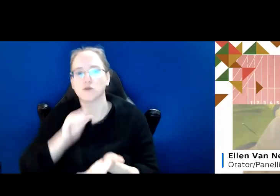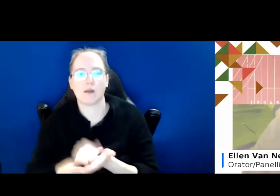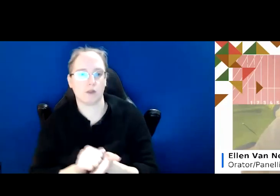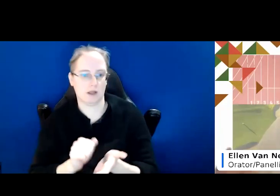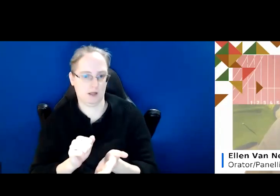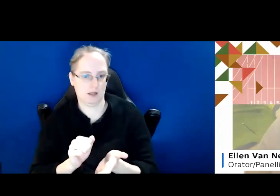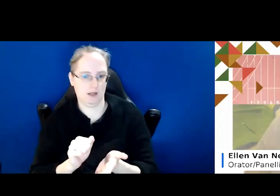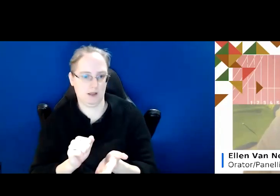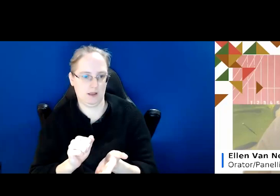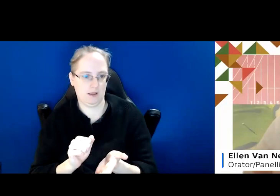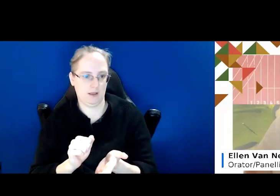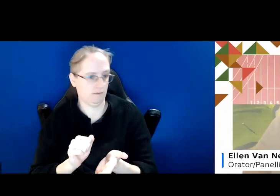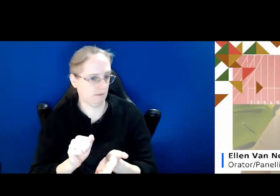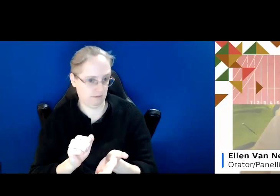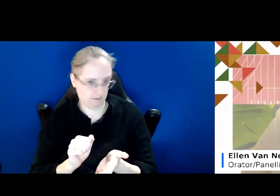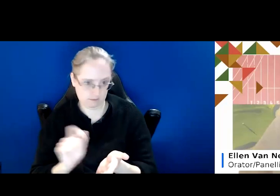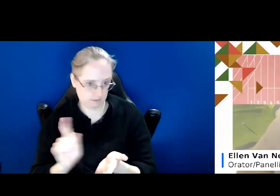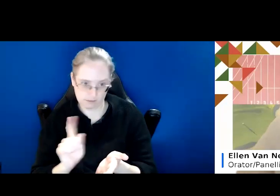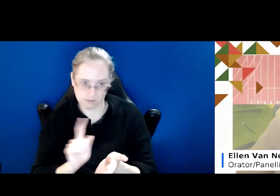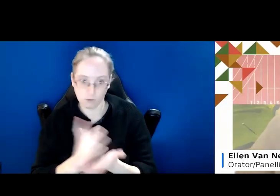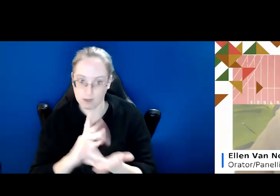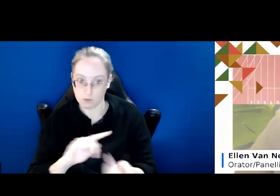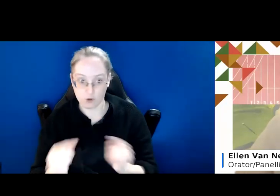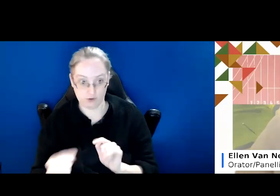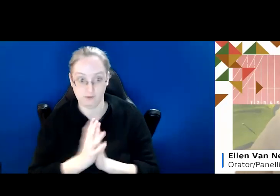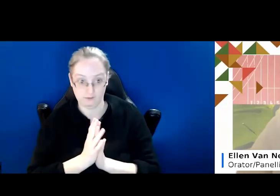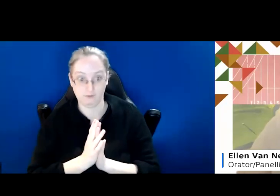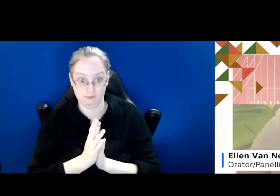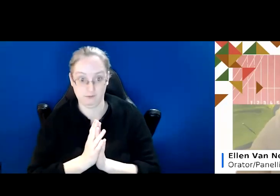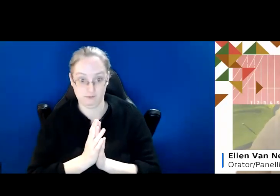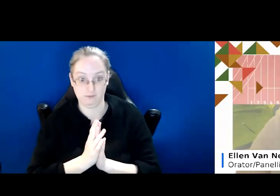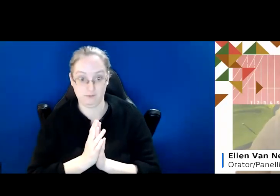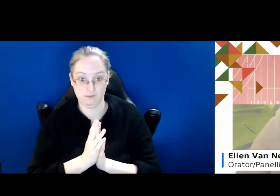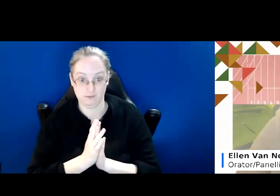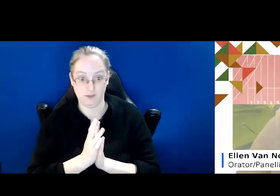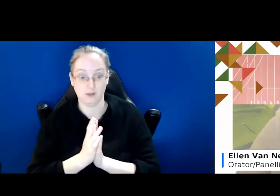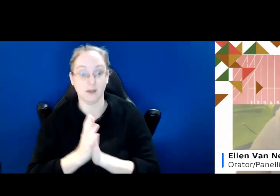whereas it's actually the reverse. As in graduate poet Janine Lane's